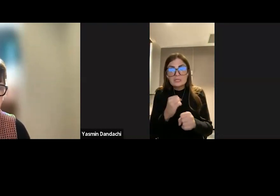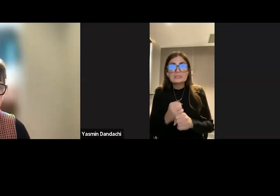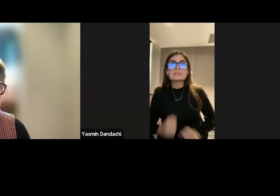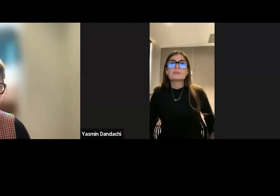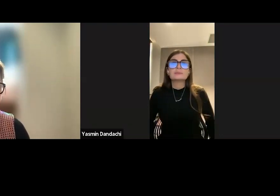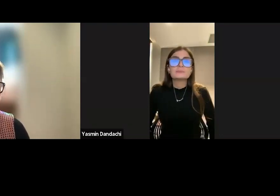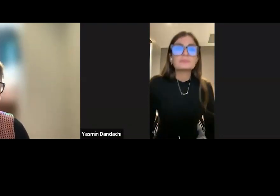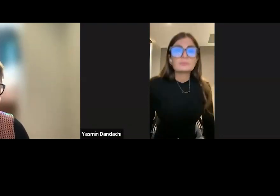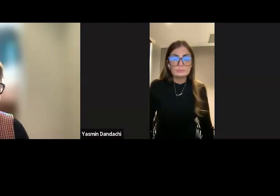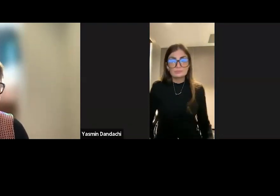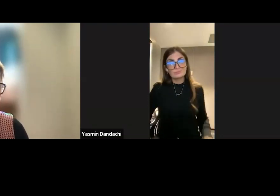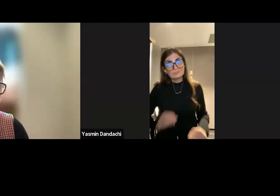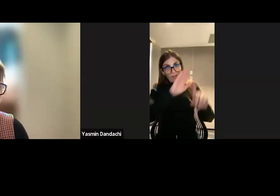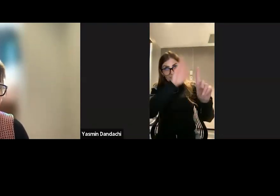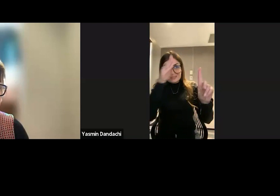or expectations around behaviour that